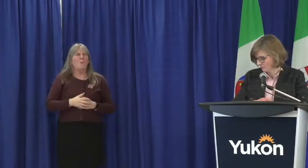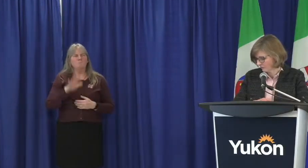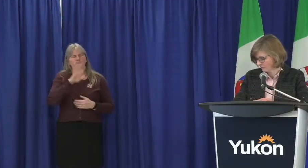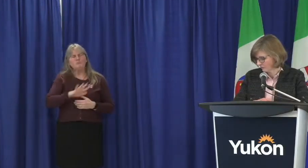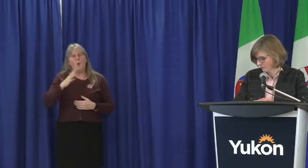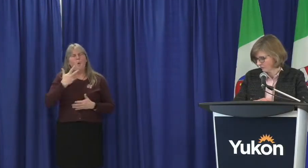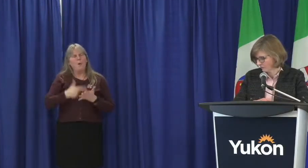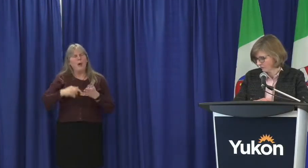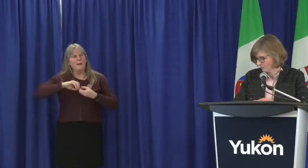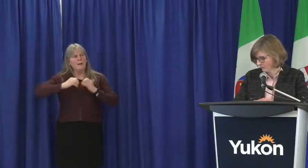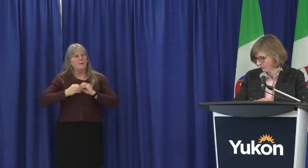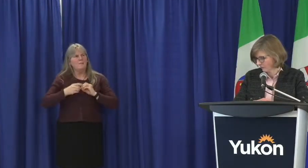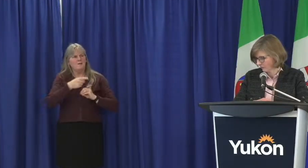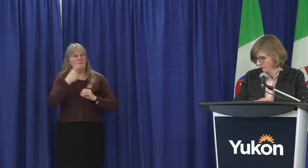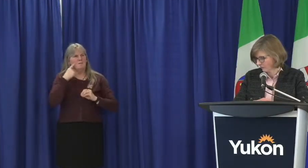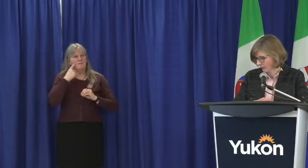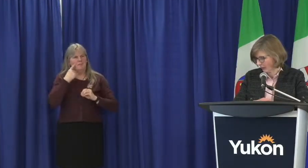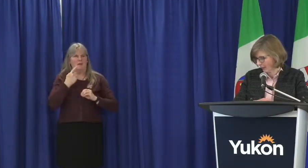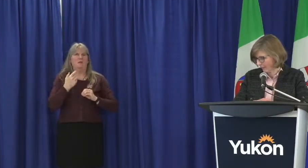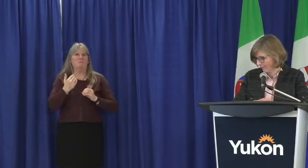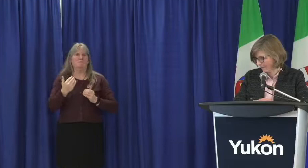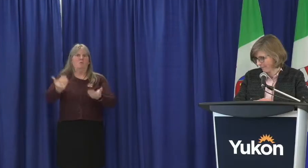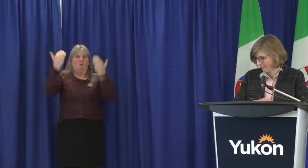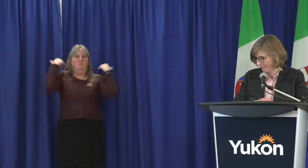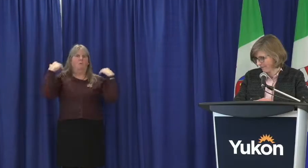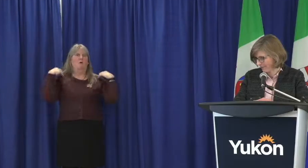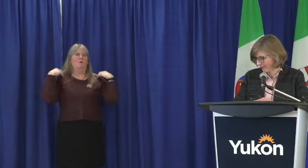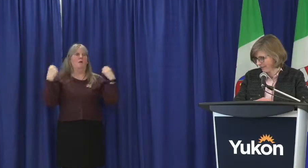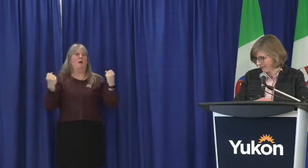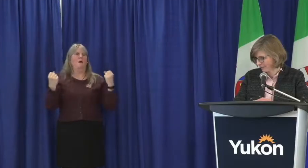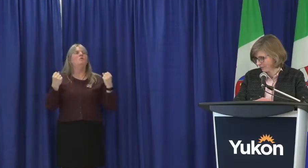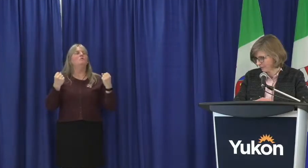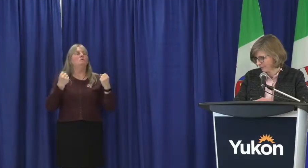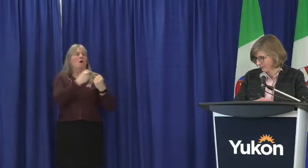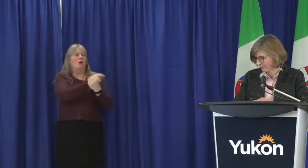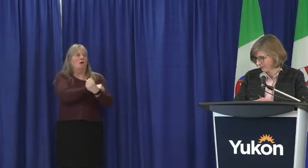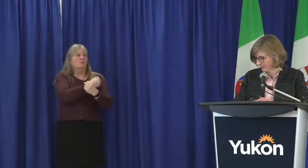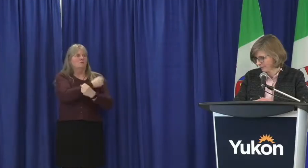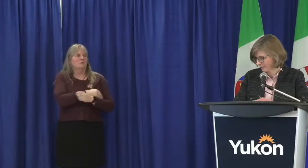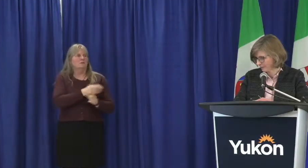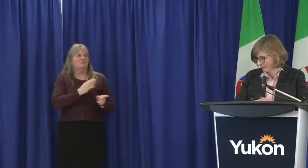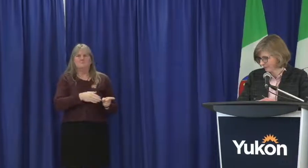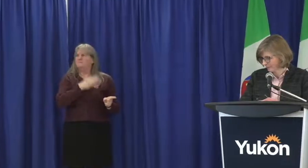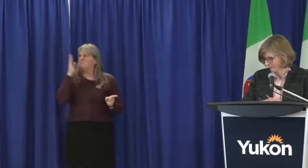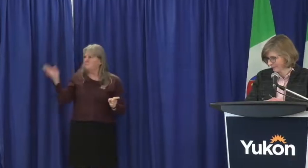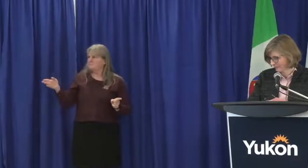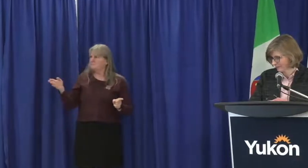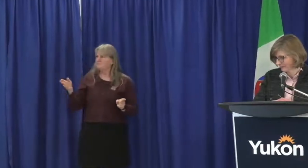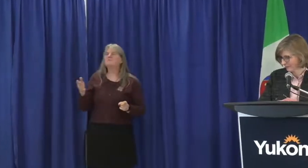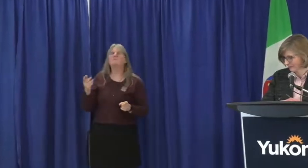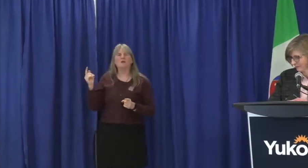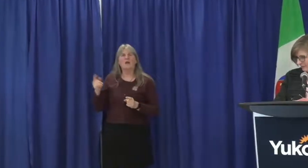would consider COVID to be overwhelming hospitals? So, I'll take a stab at this as well.